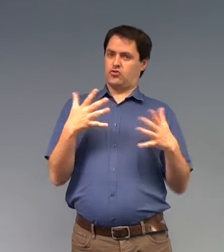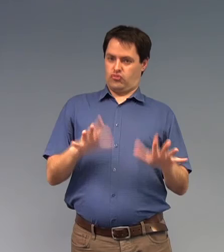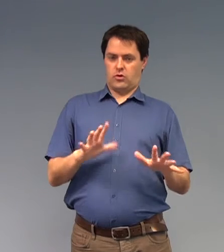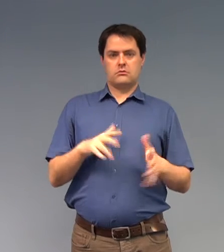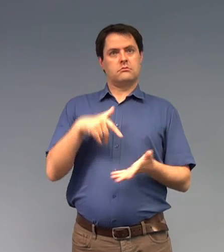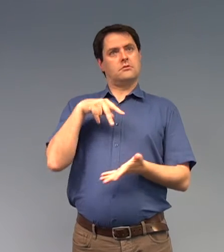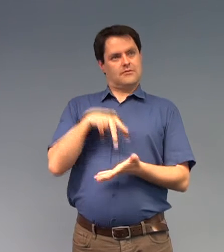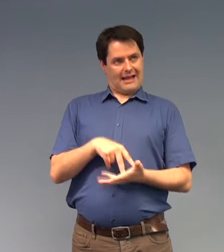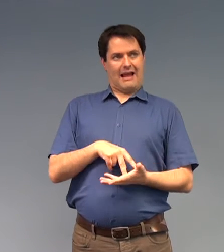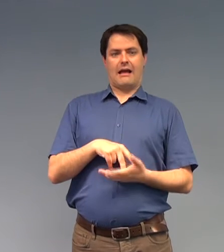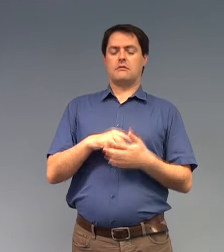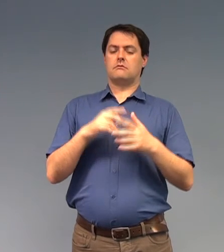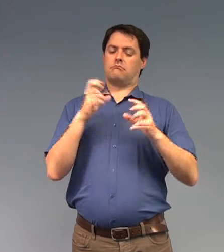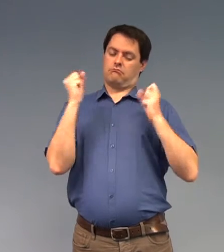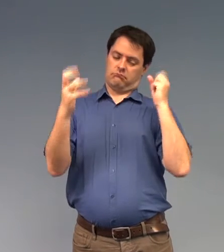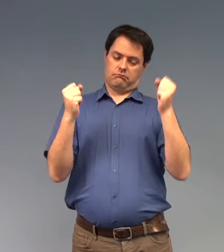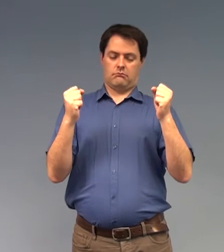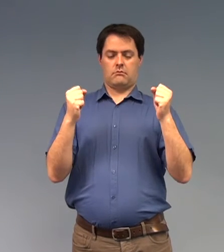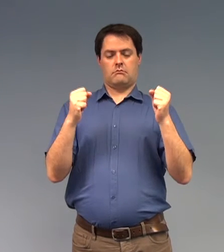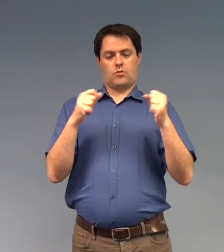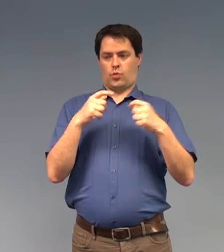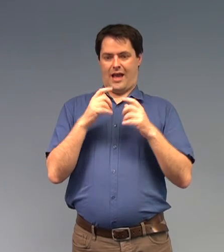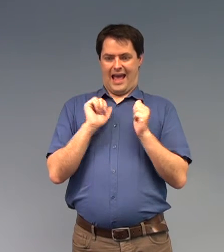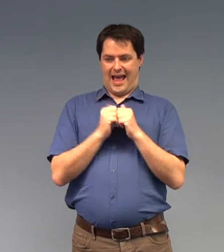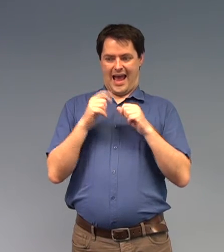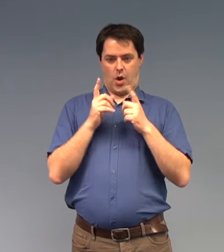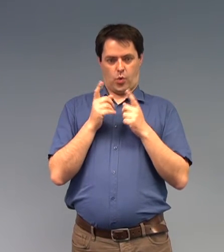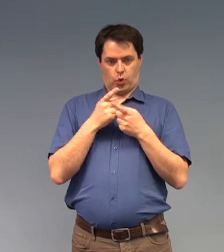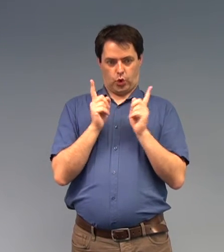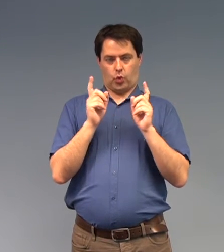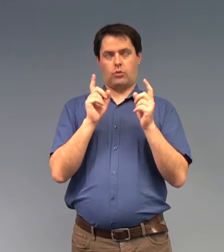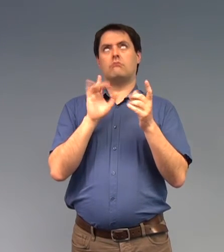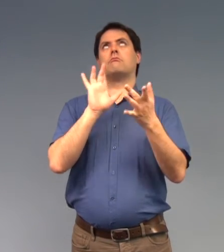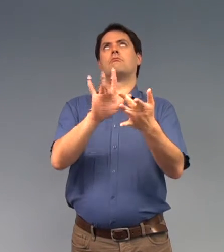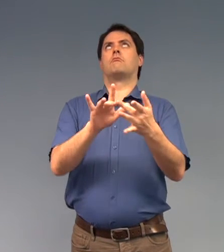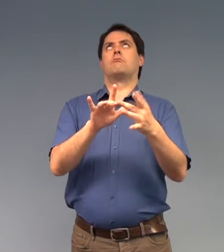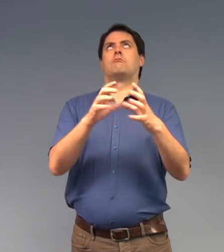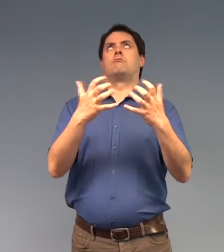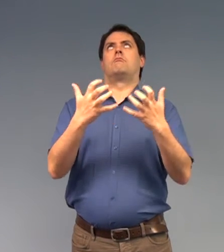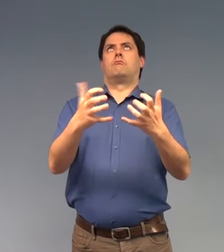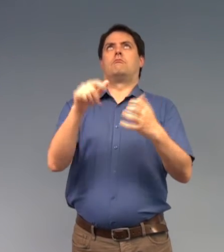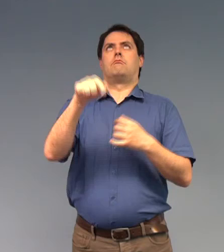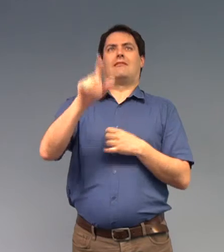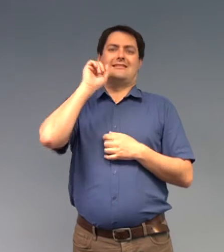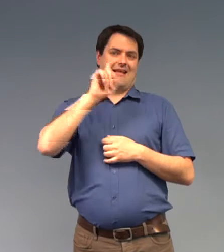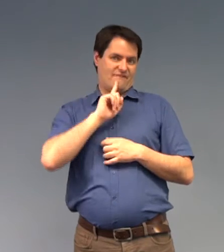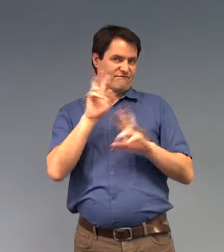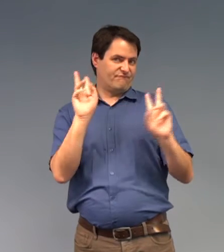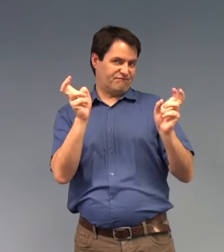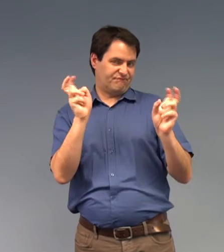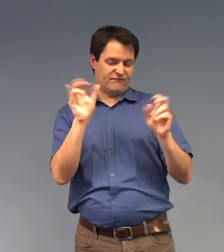One of the things I also looked at was the process, and it's clear that - though I'm not describing that here -